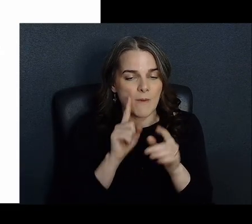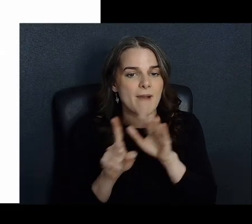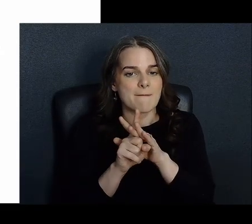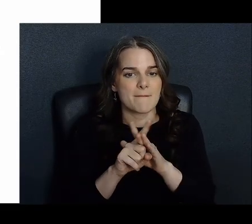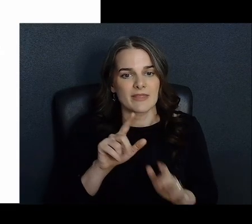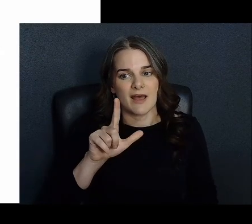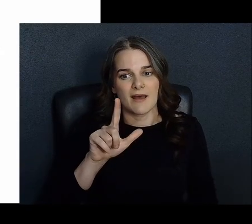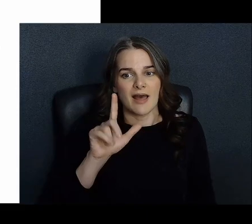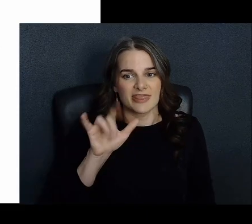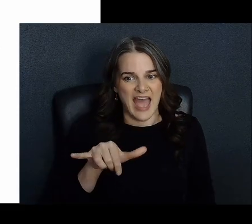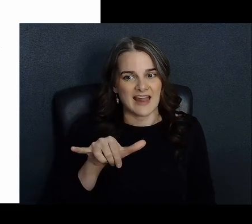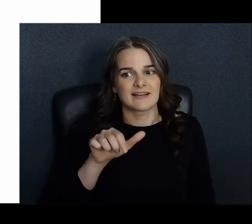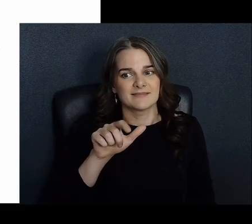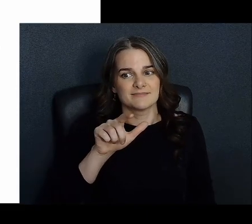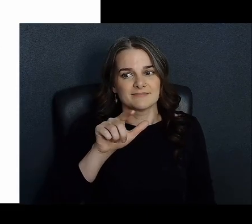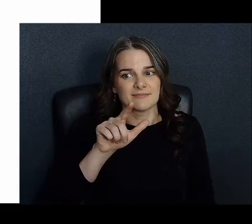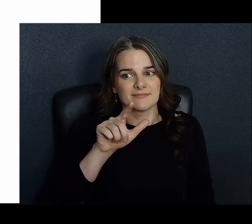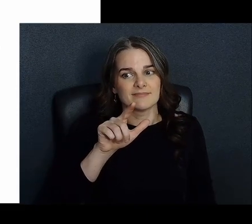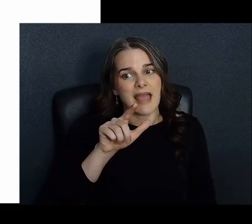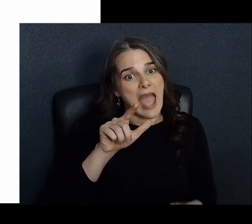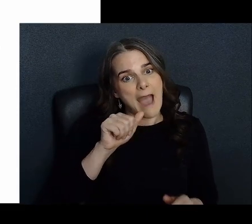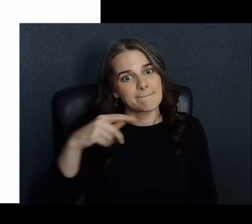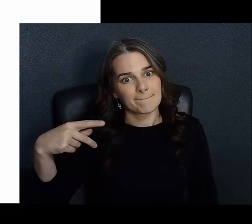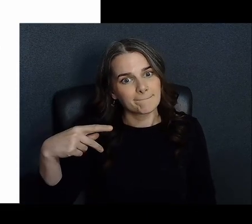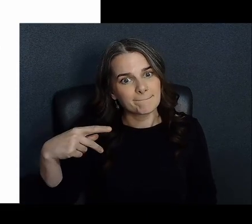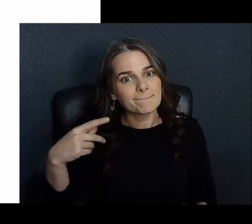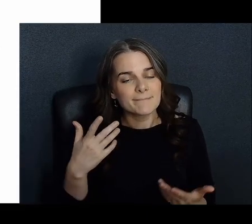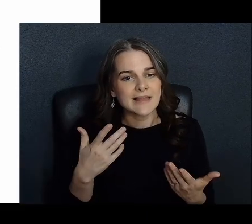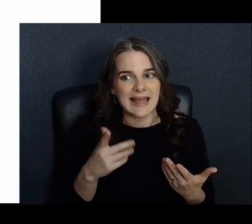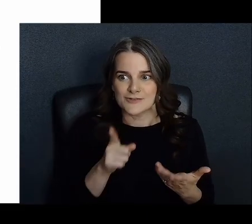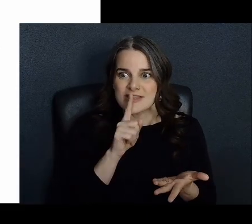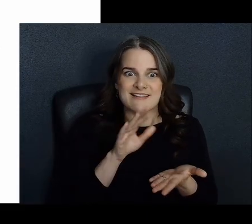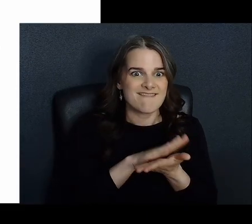And I found that very helpful from getting from one workshop room to another.